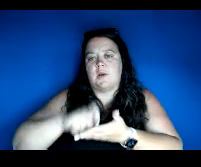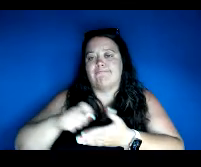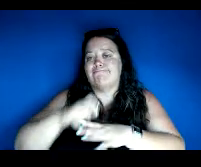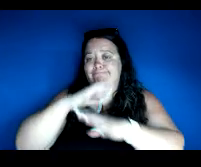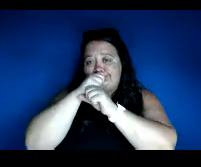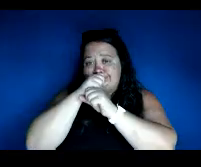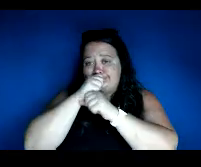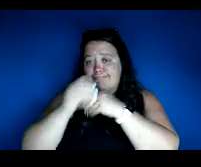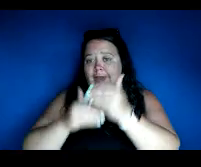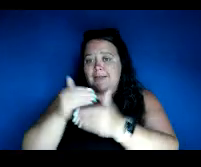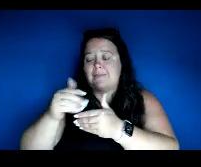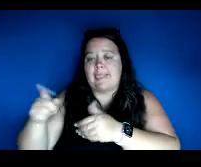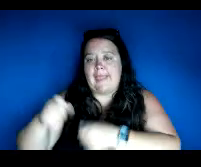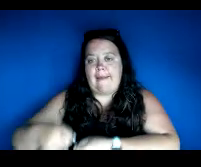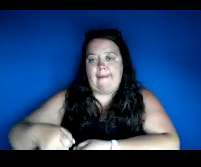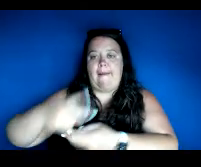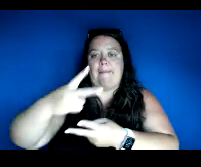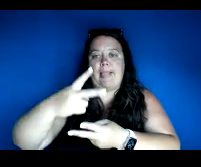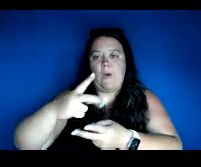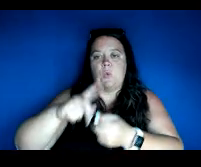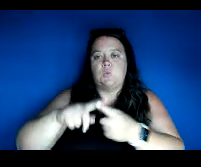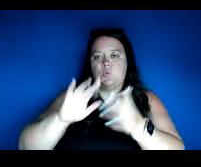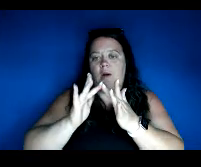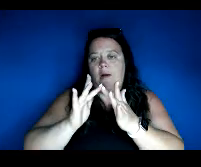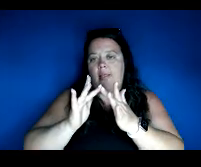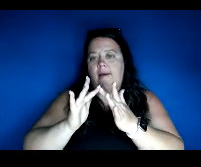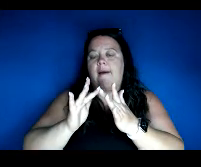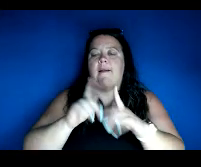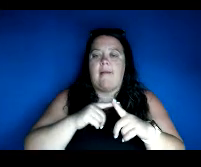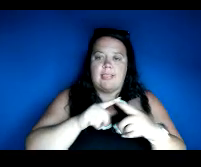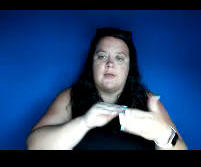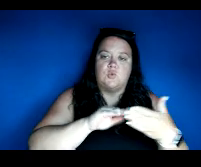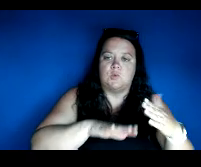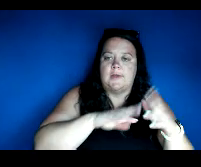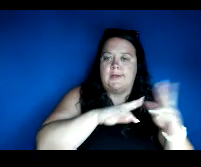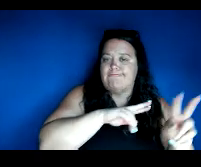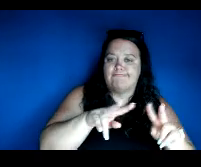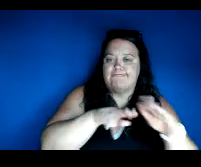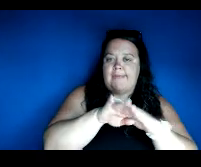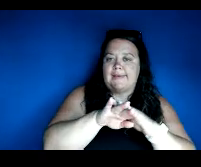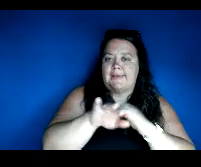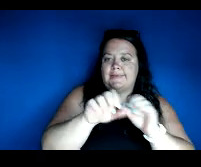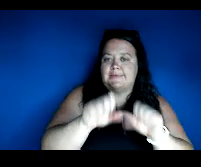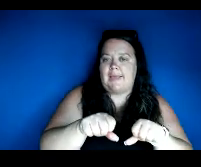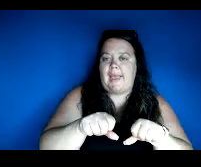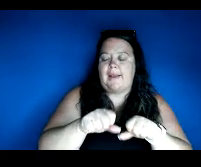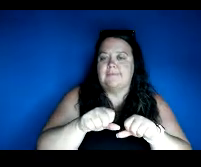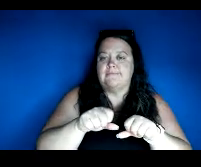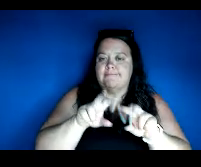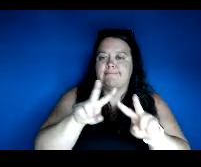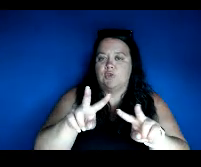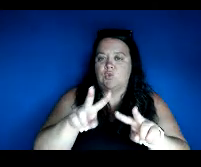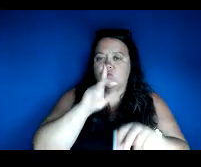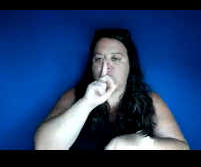but they upload notes to an online portal that are then accessible to a student to view in real time throughout the semester.